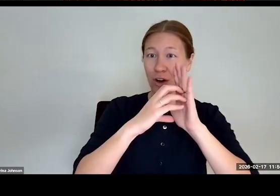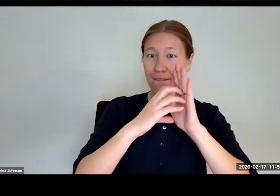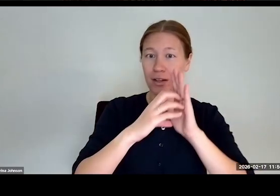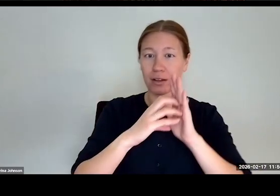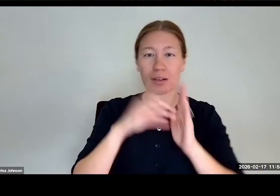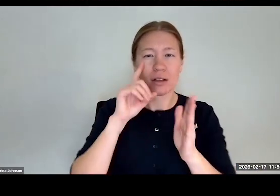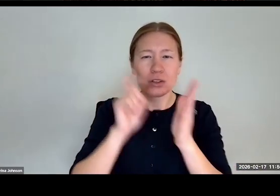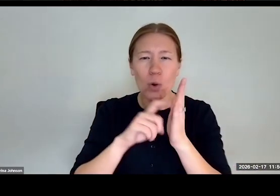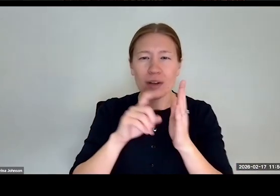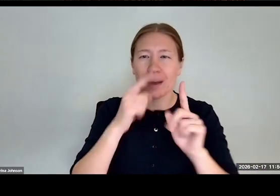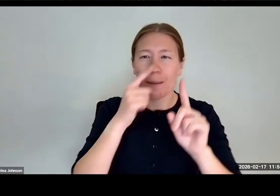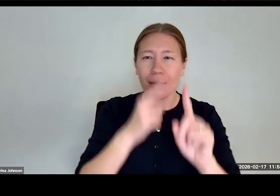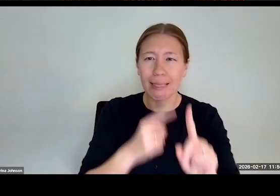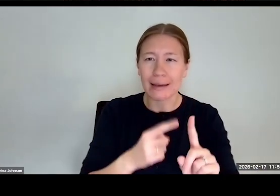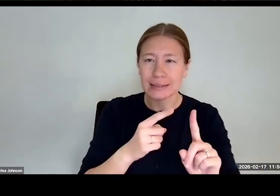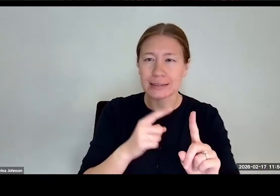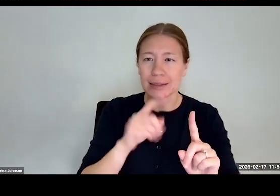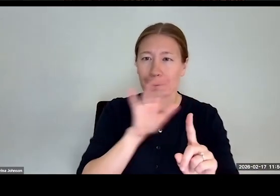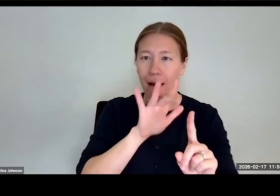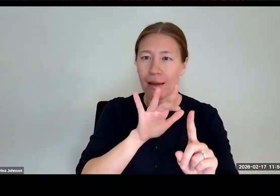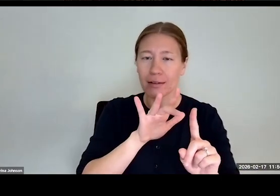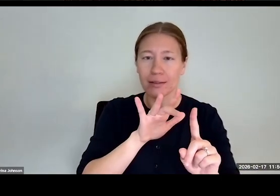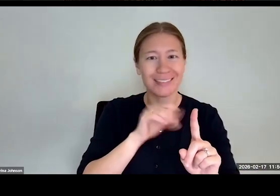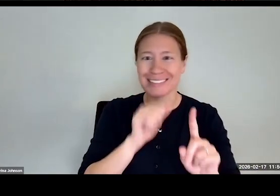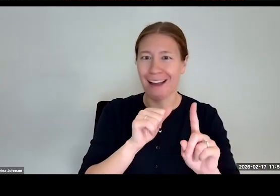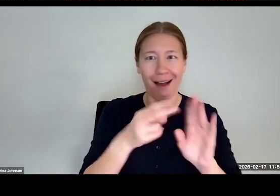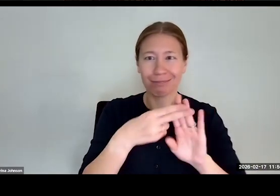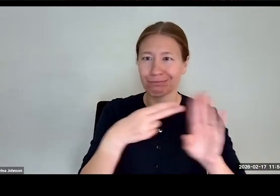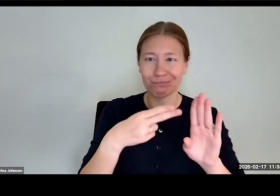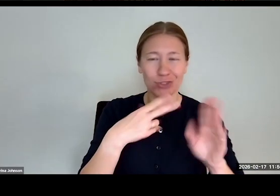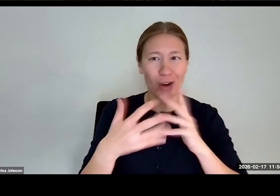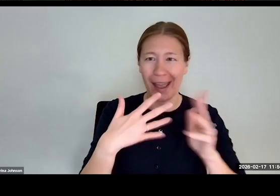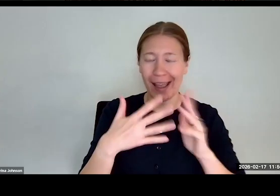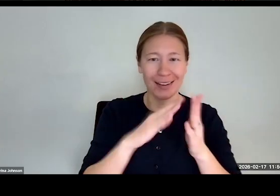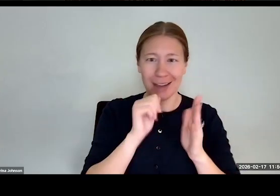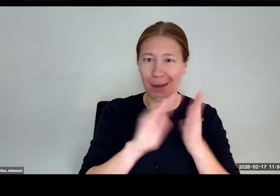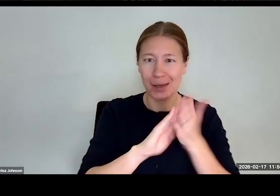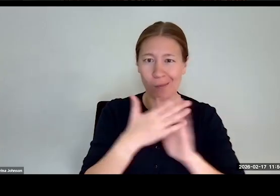that there is one of the list functions selected. So it should be grayed out. If this is a true list,